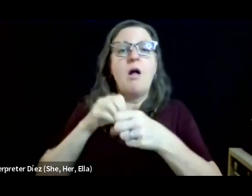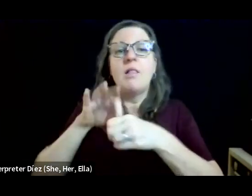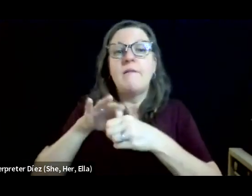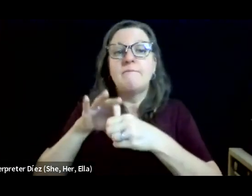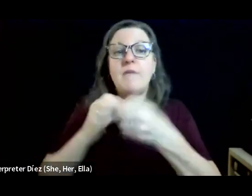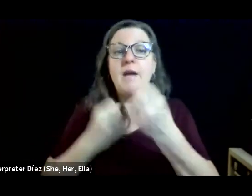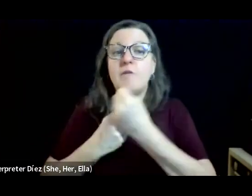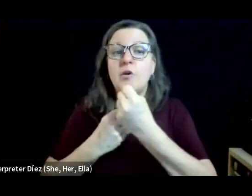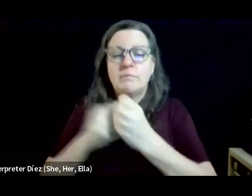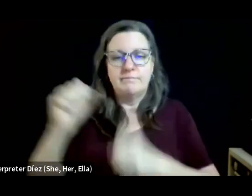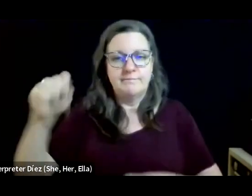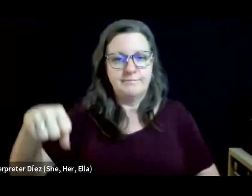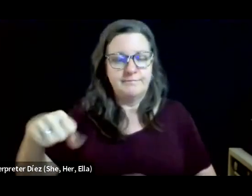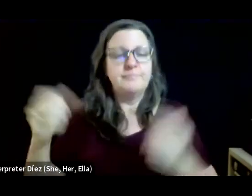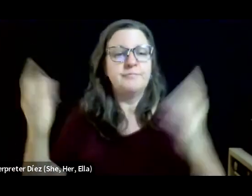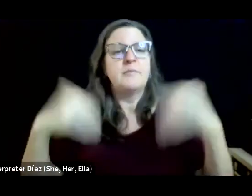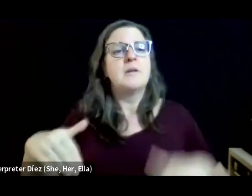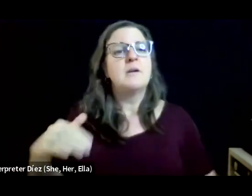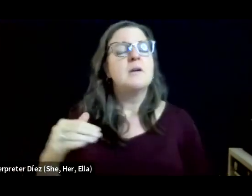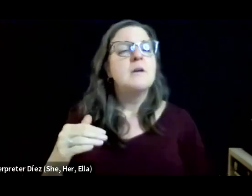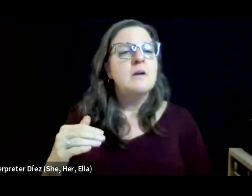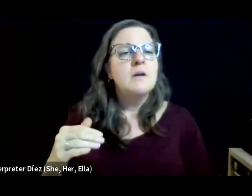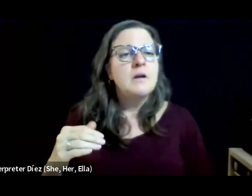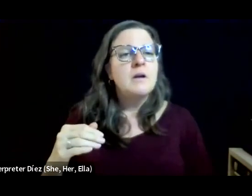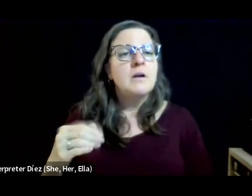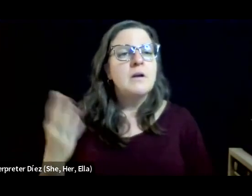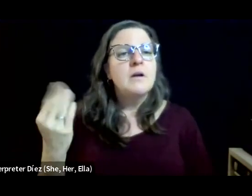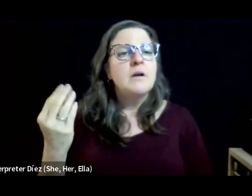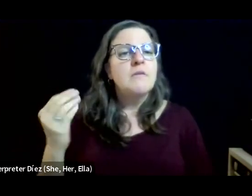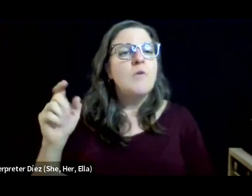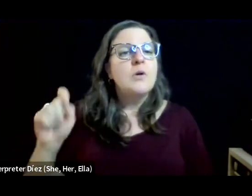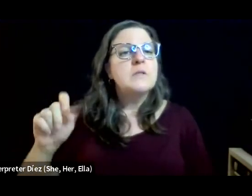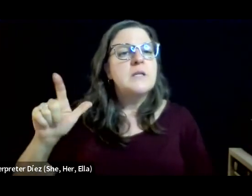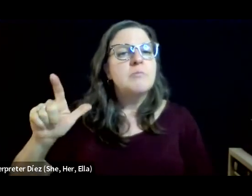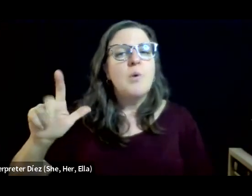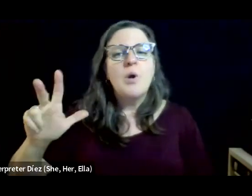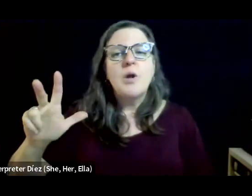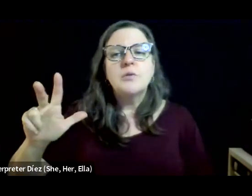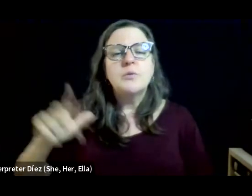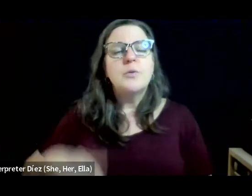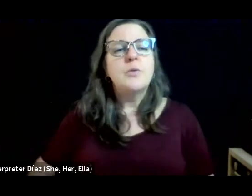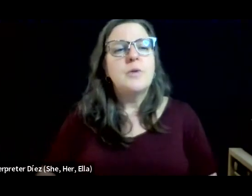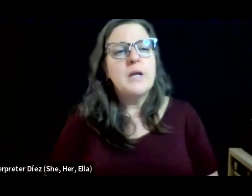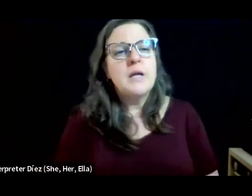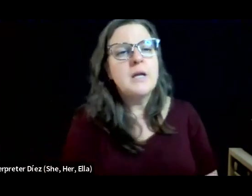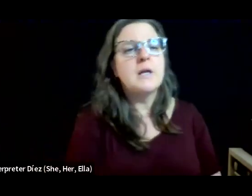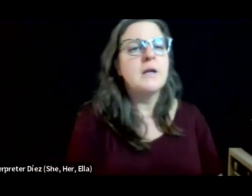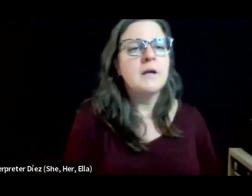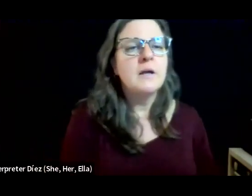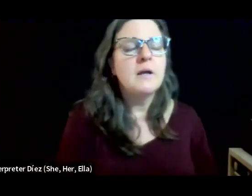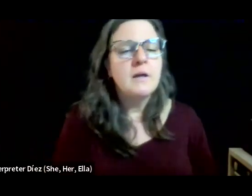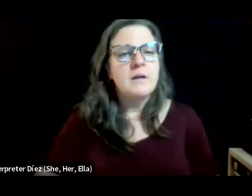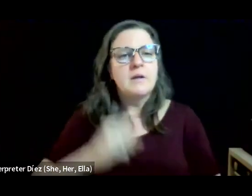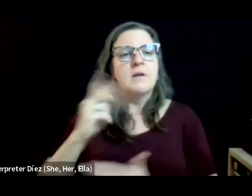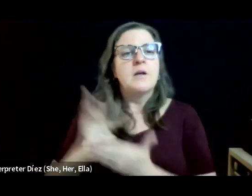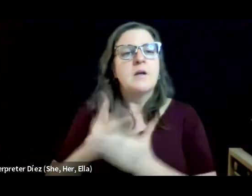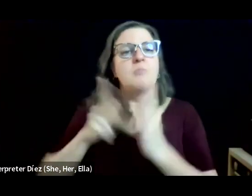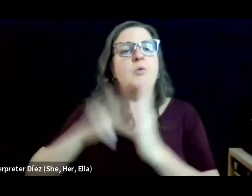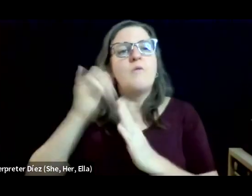Item #14.23, Approval of Project Amendment Agreement